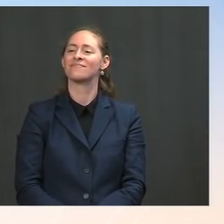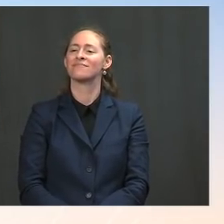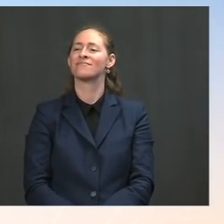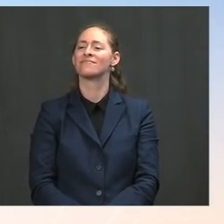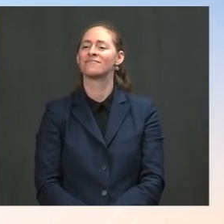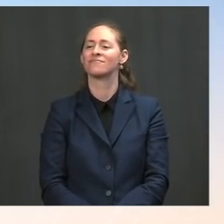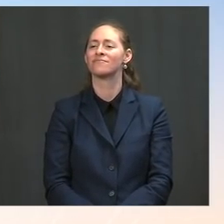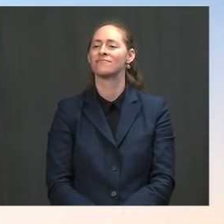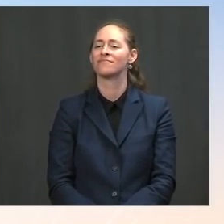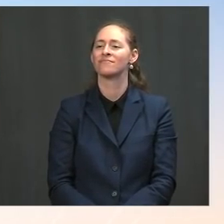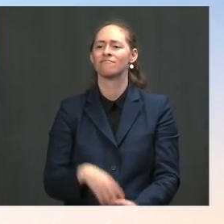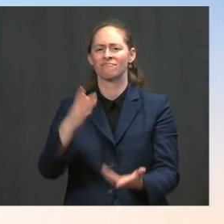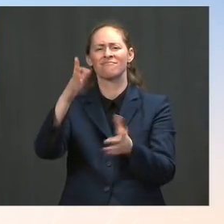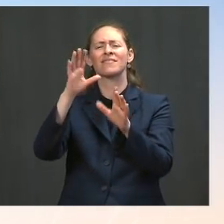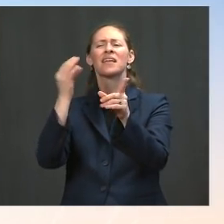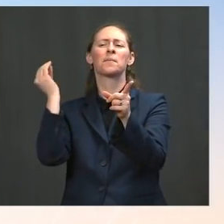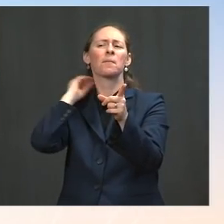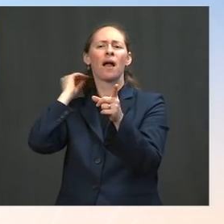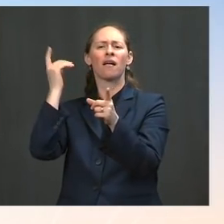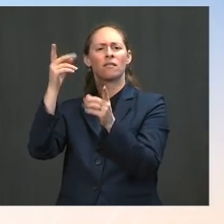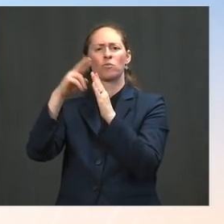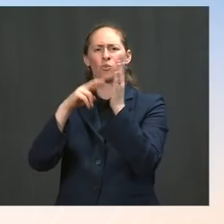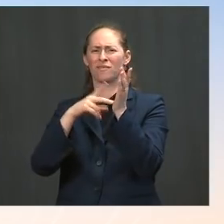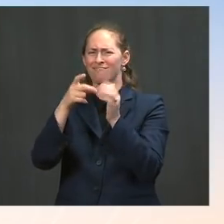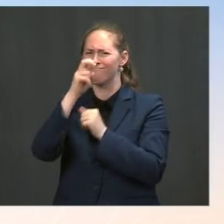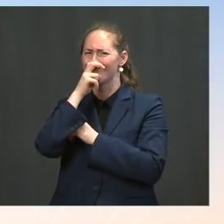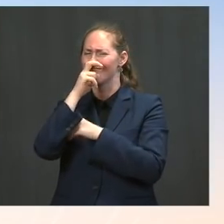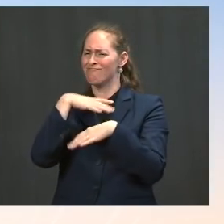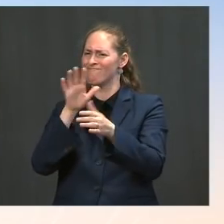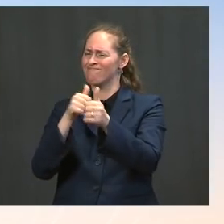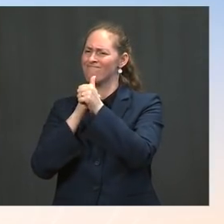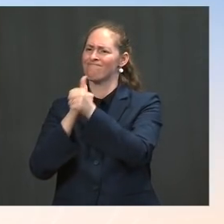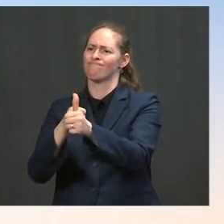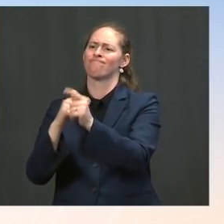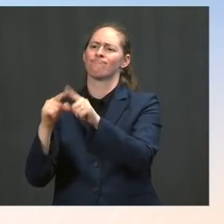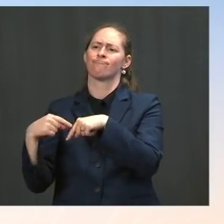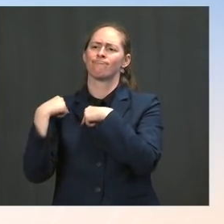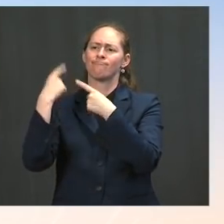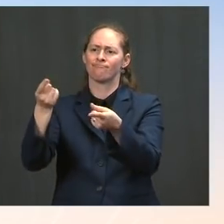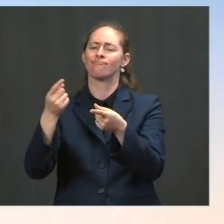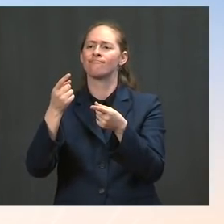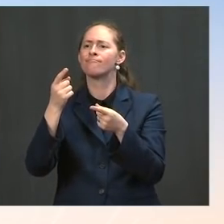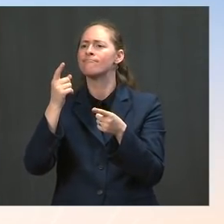They're stringent protocols. We -- they include a range of requirements of our staff,